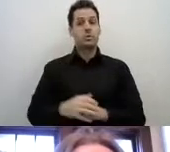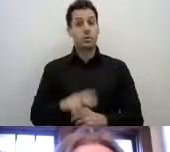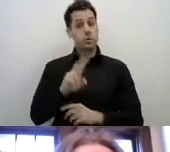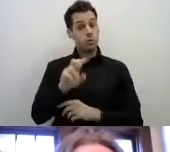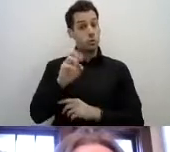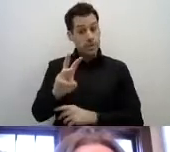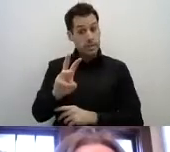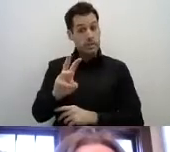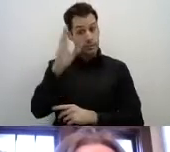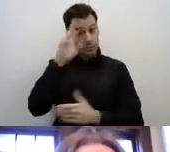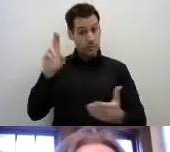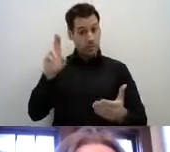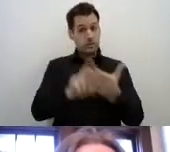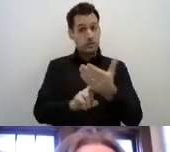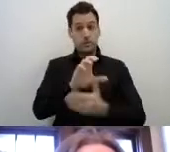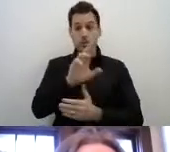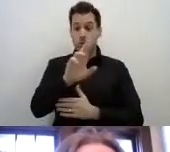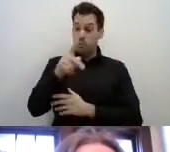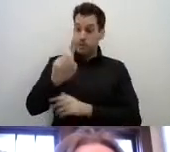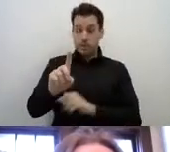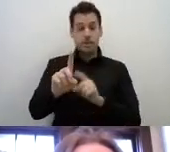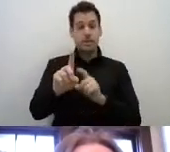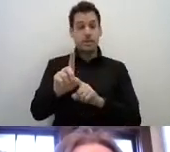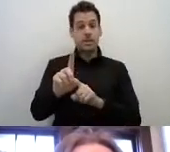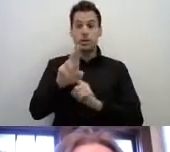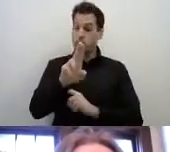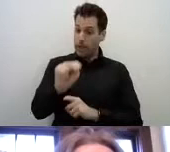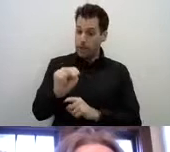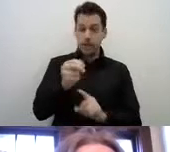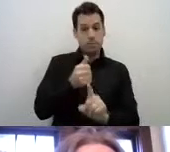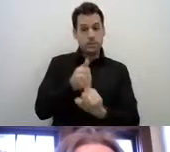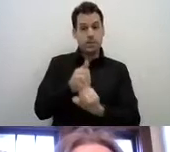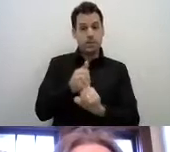the rights of persons with disabilities the united nations provided further direction to signatories